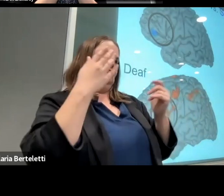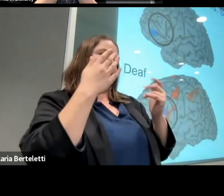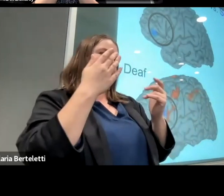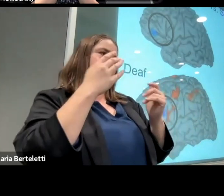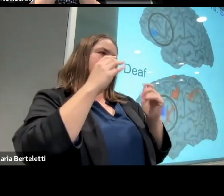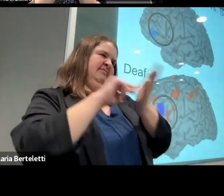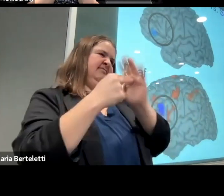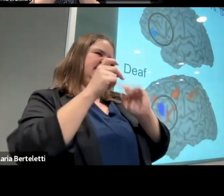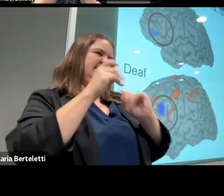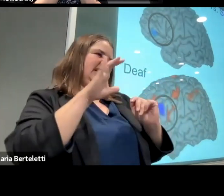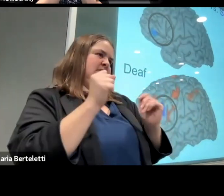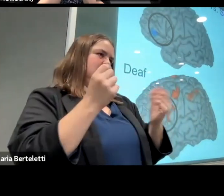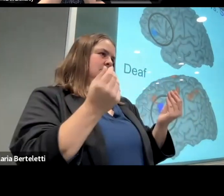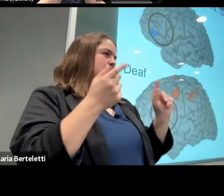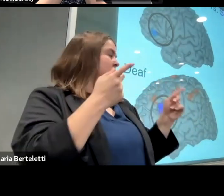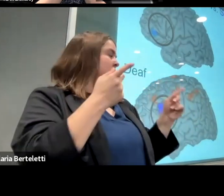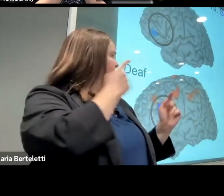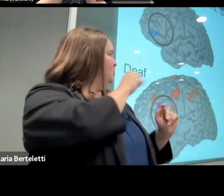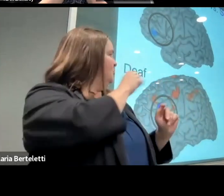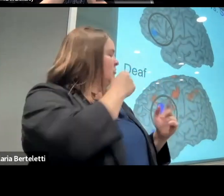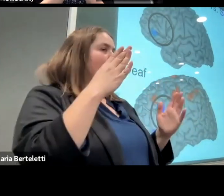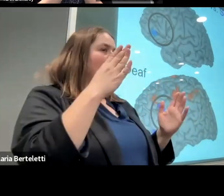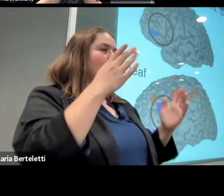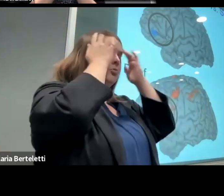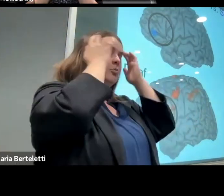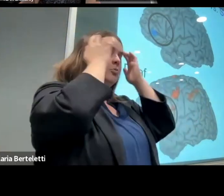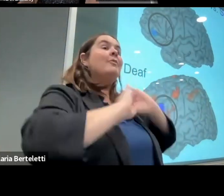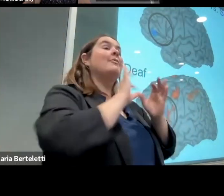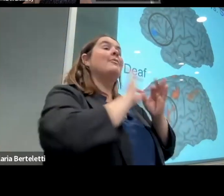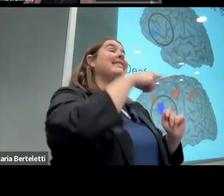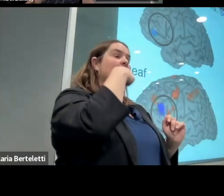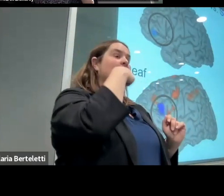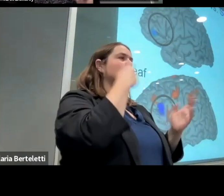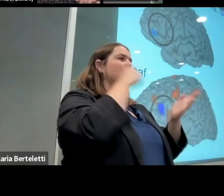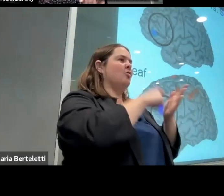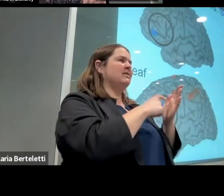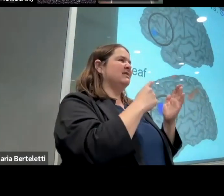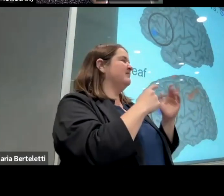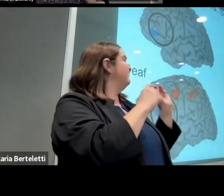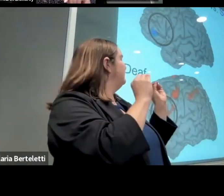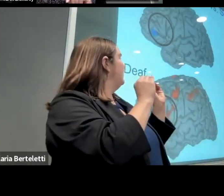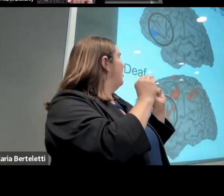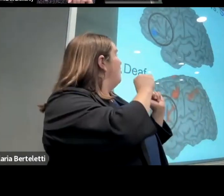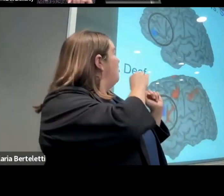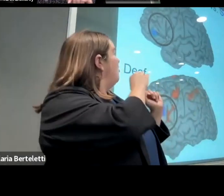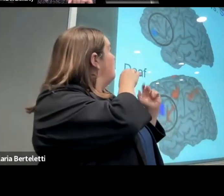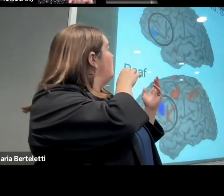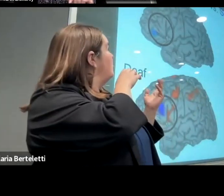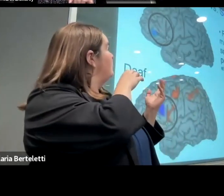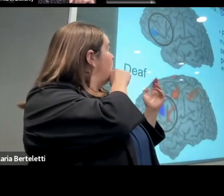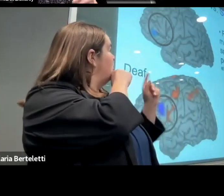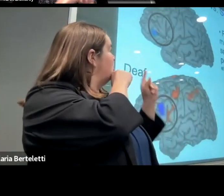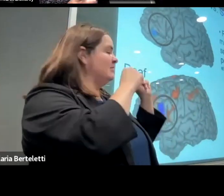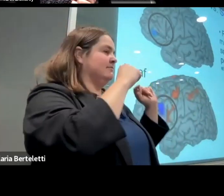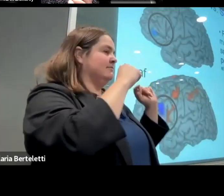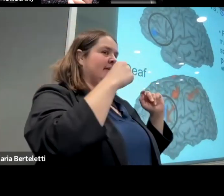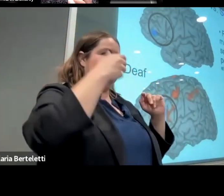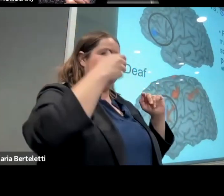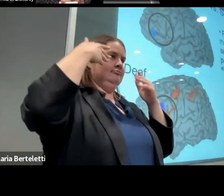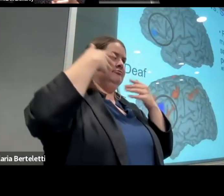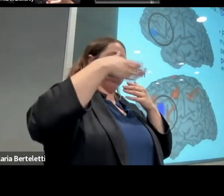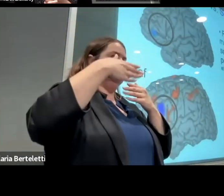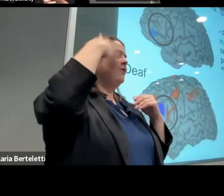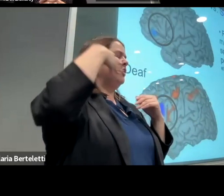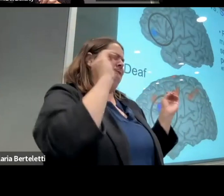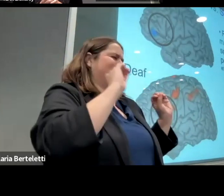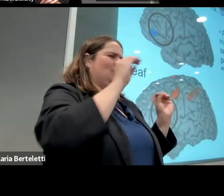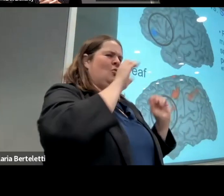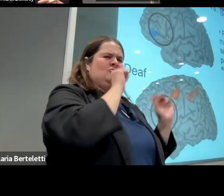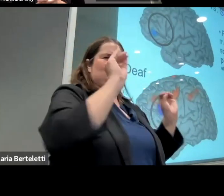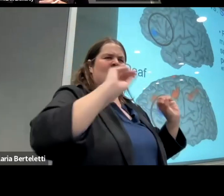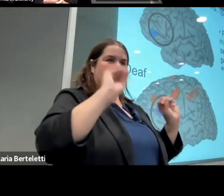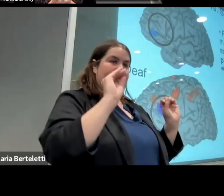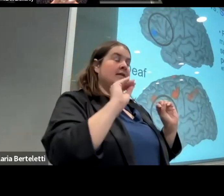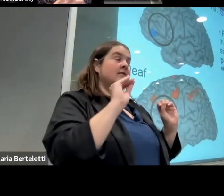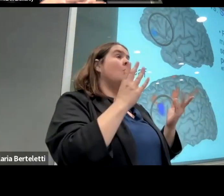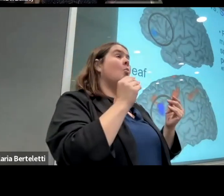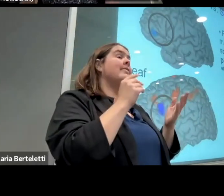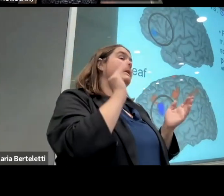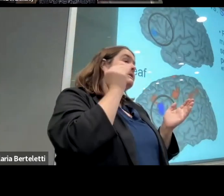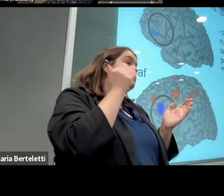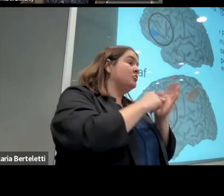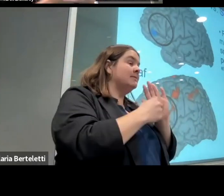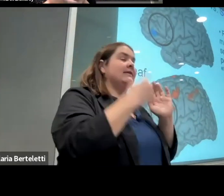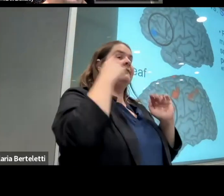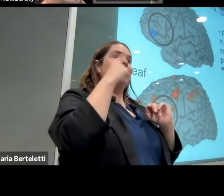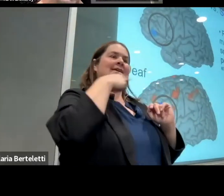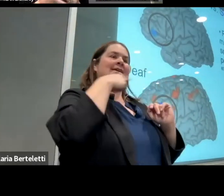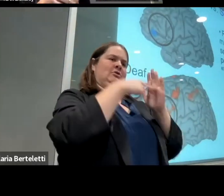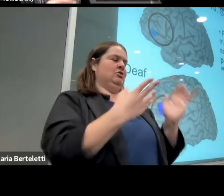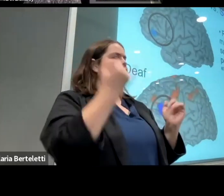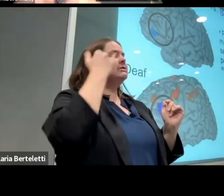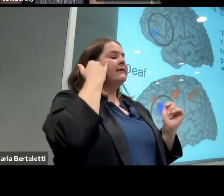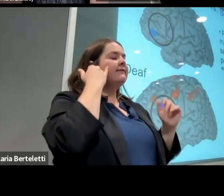And what we suggest is for hearing leaders when they're doing that semantic task. They're actually also um engaging in phonological processing. There may be automatically activating those phonological codes for those words at the same time as they're making a semantic decision,